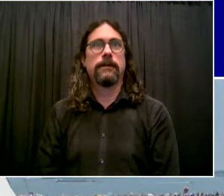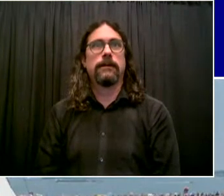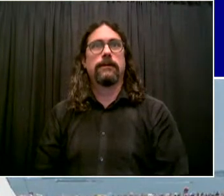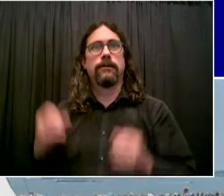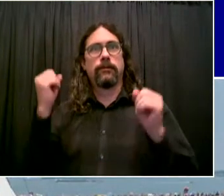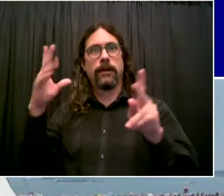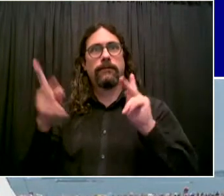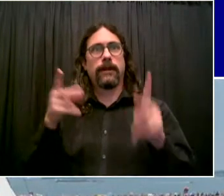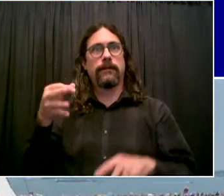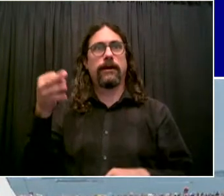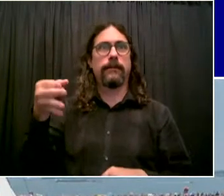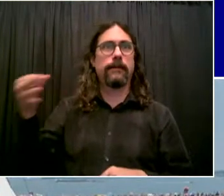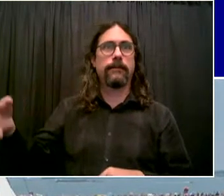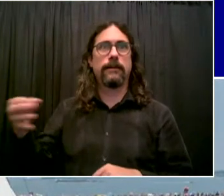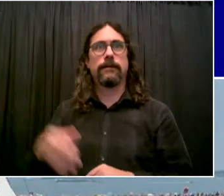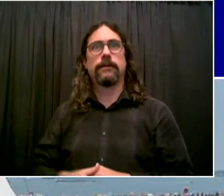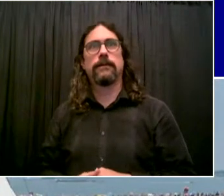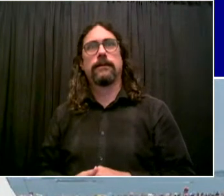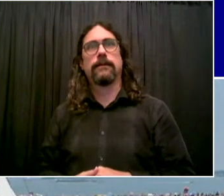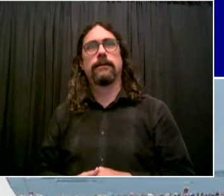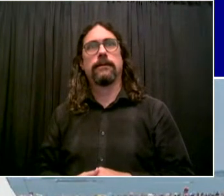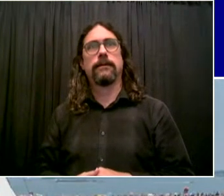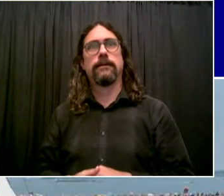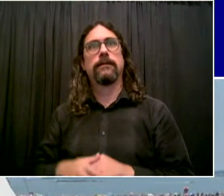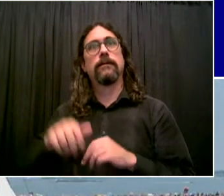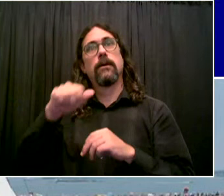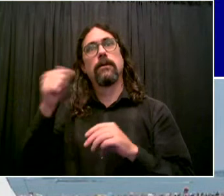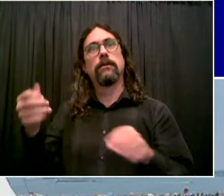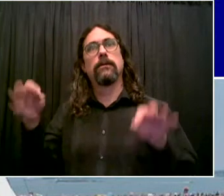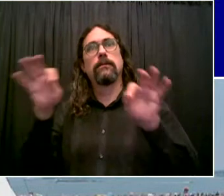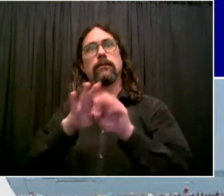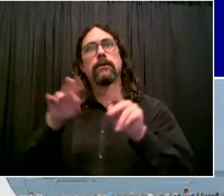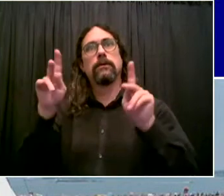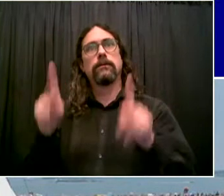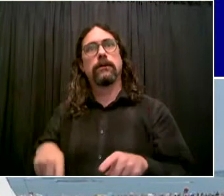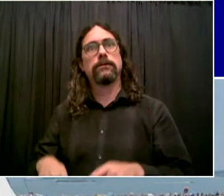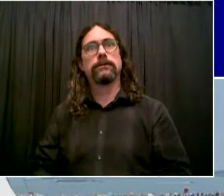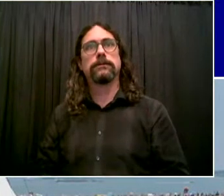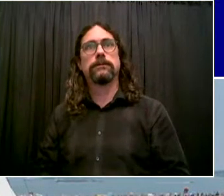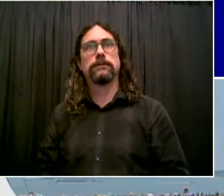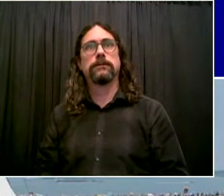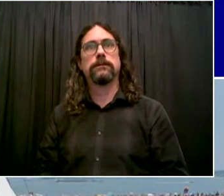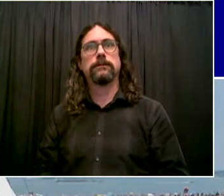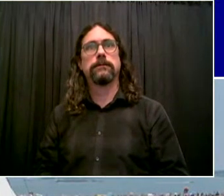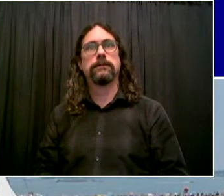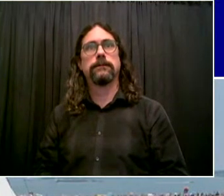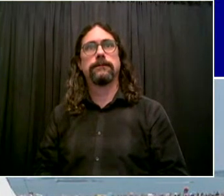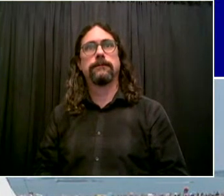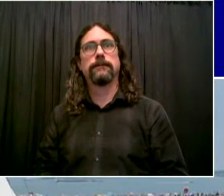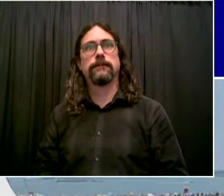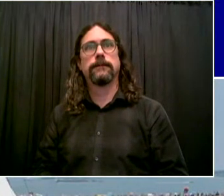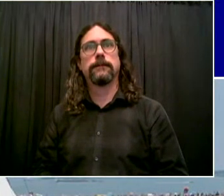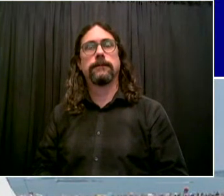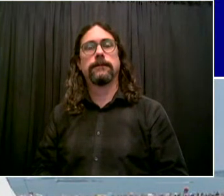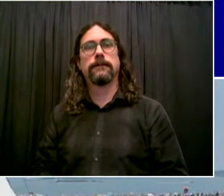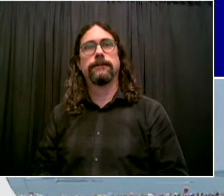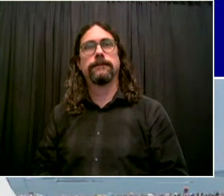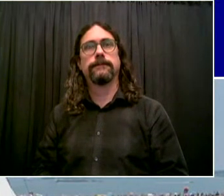NICE AND SMOOTH, AND THEN OF COUSRE YOU HAVE ANOTHER ELEMENT